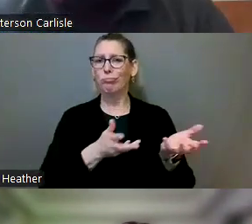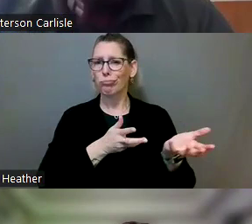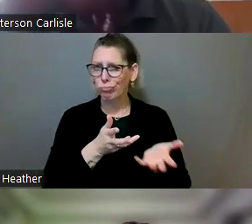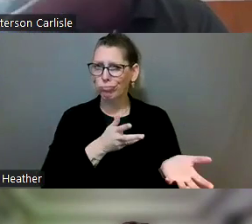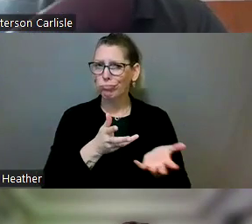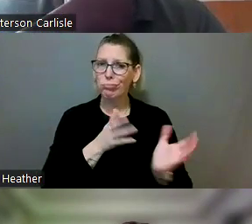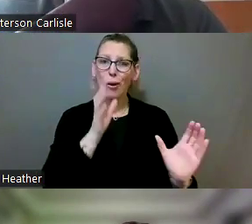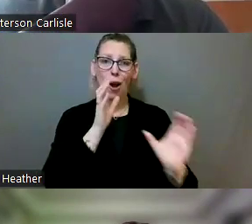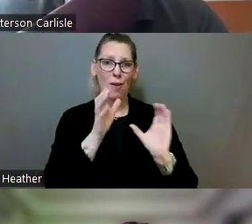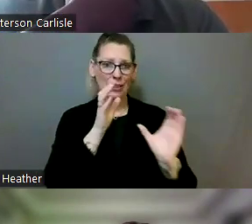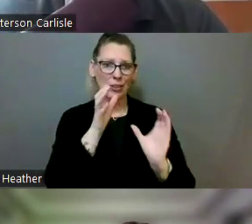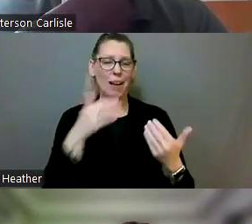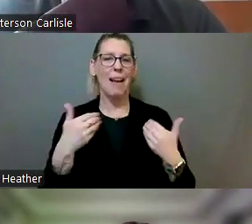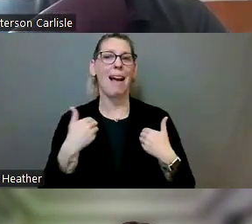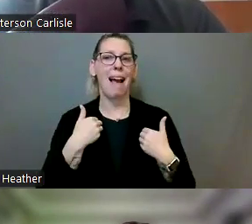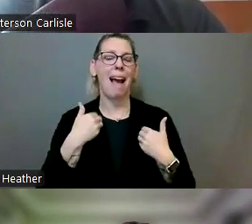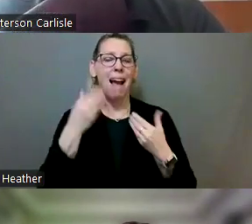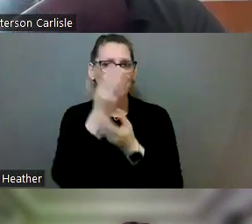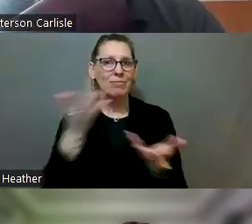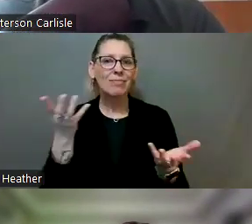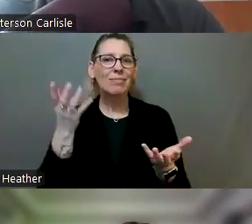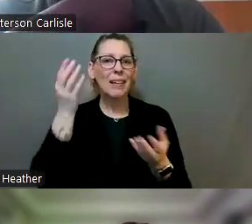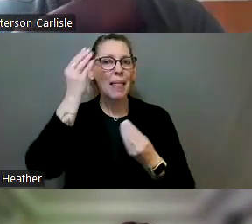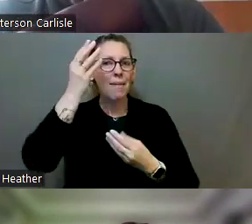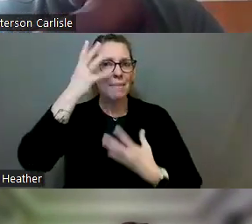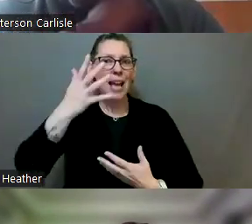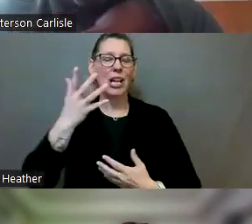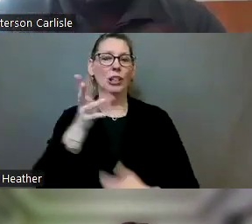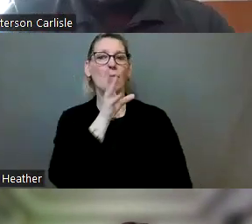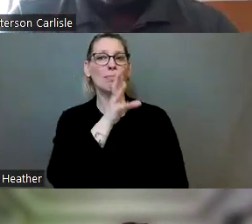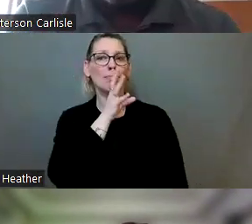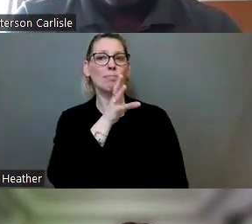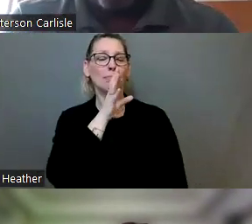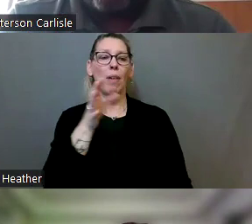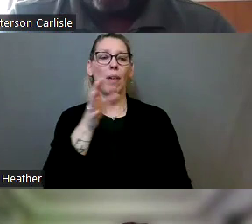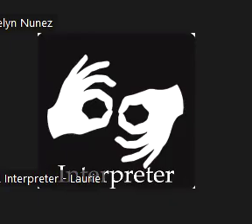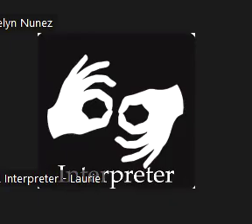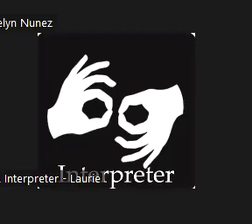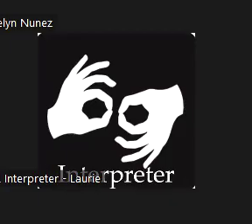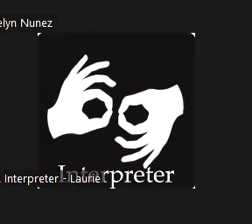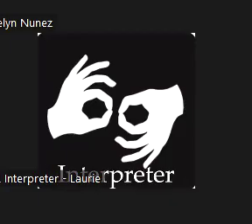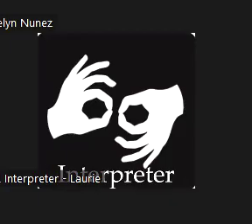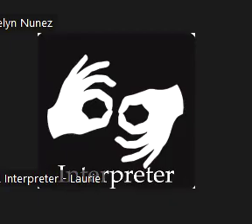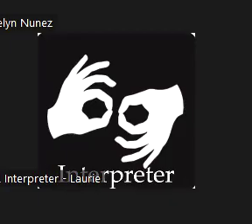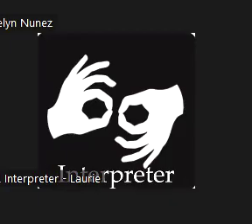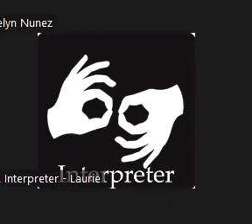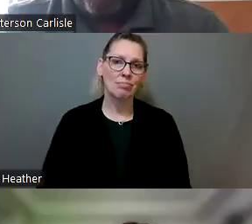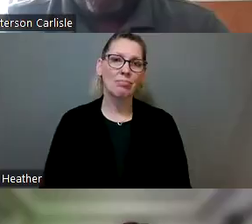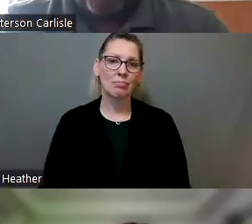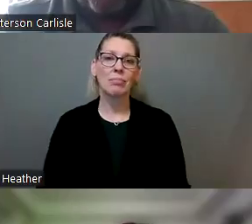information orally versus dependent on the written form. And if anybody